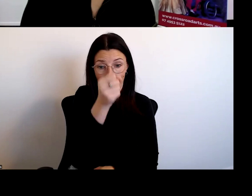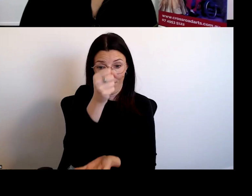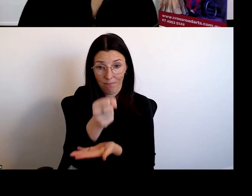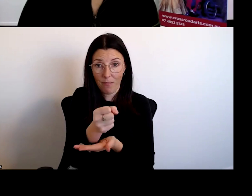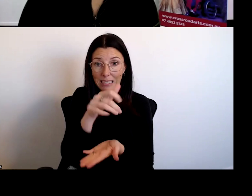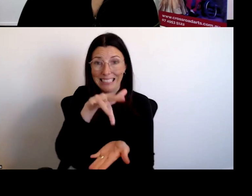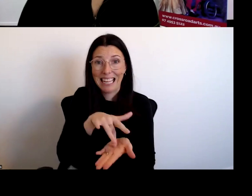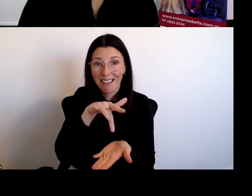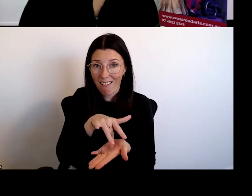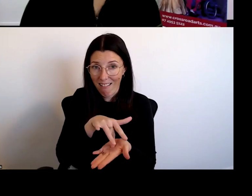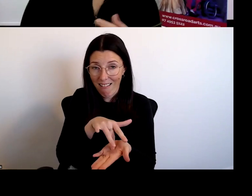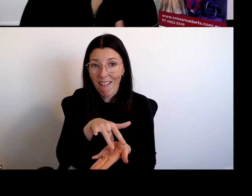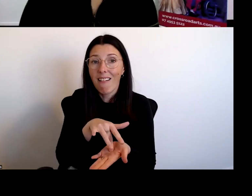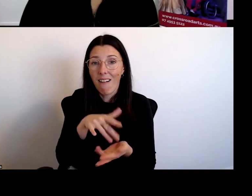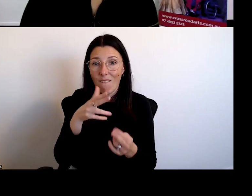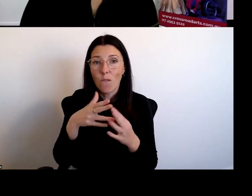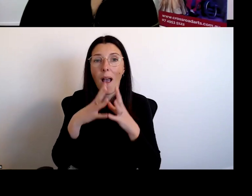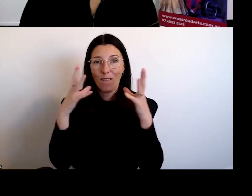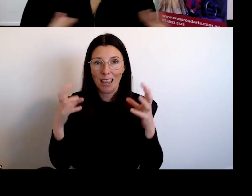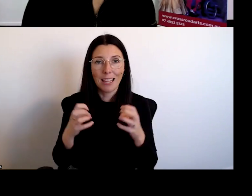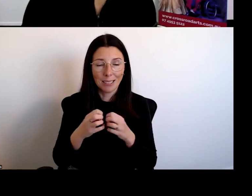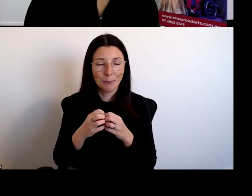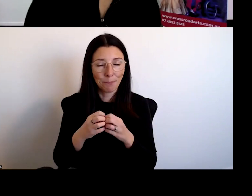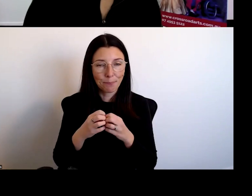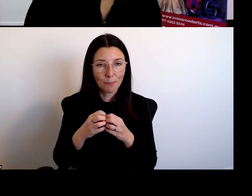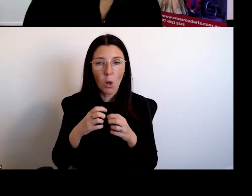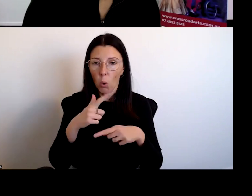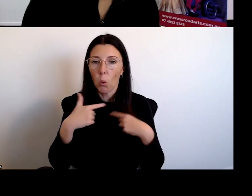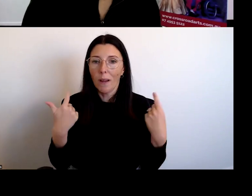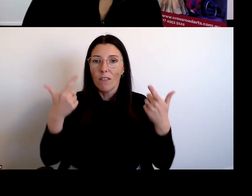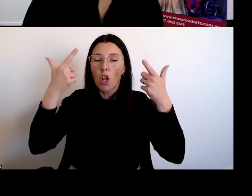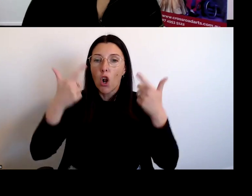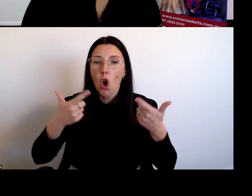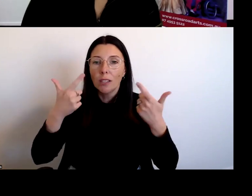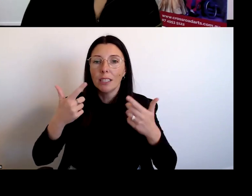Here in McKay as well. So we do a whole lot of presentations with Rotarys and